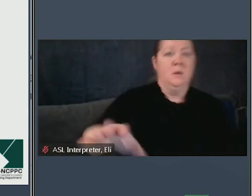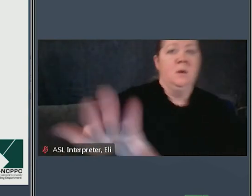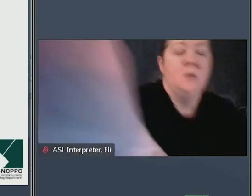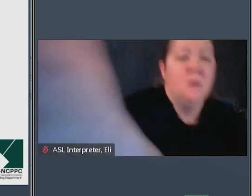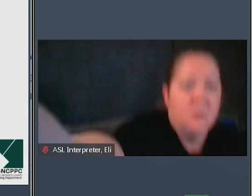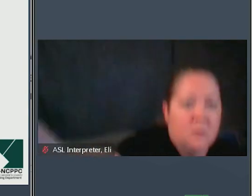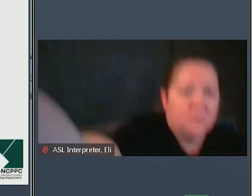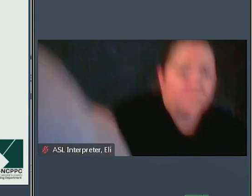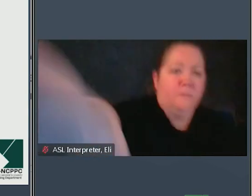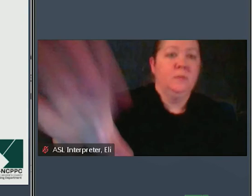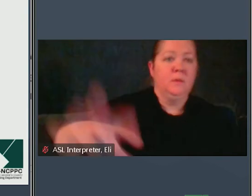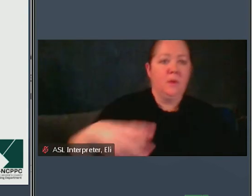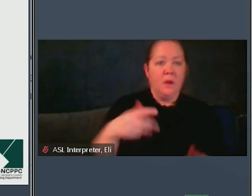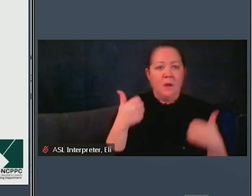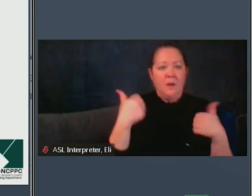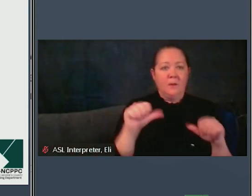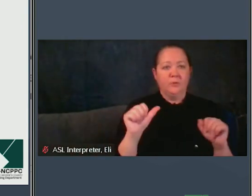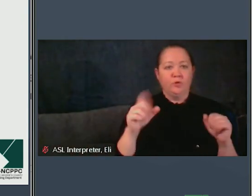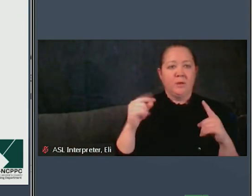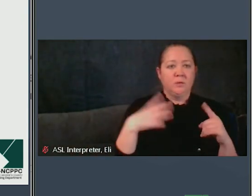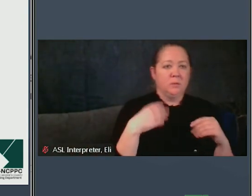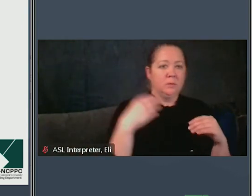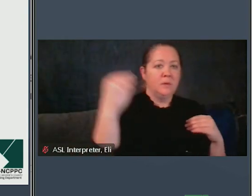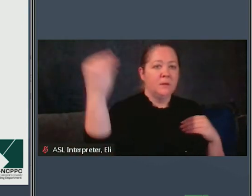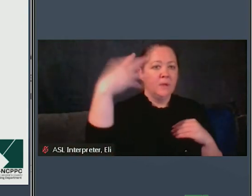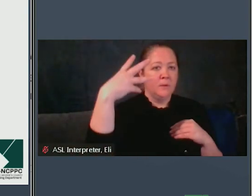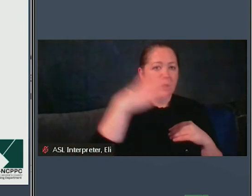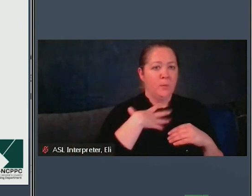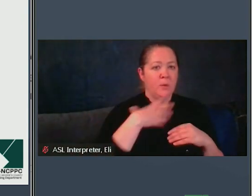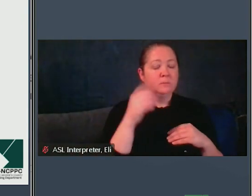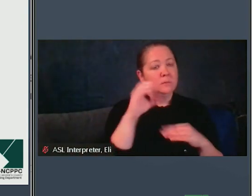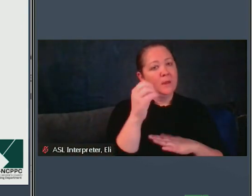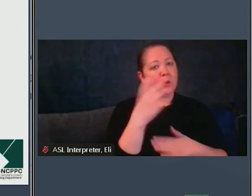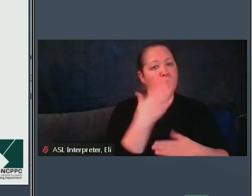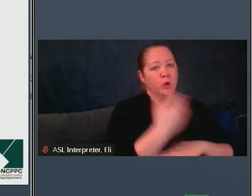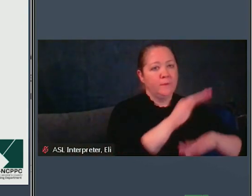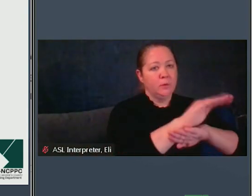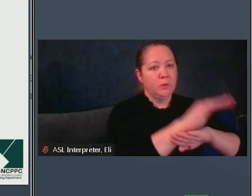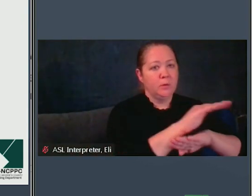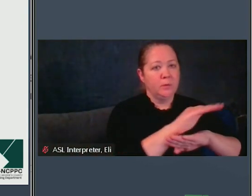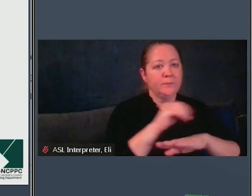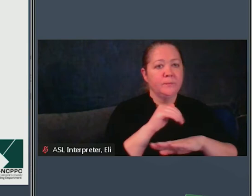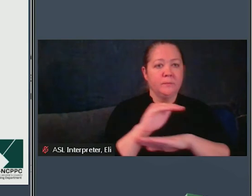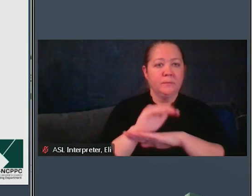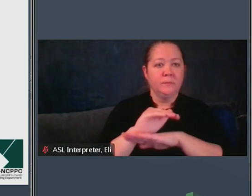Okay. All right. Good afternoon. My name is Arie and Canaan, and I want to thank the planning committee for the